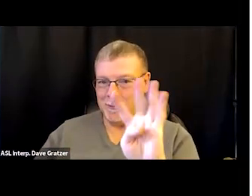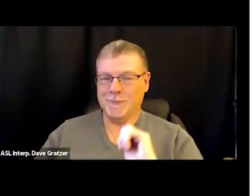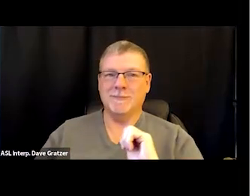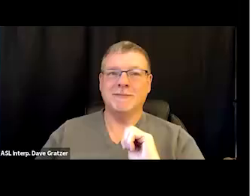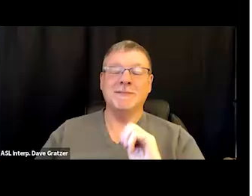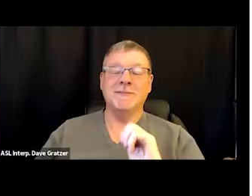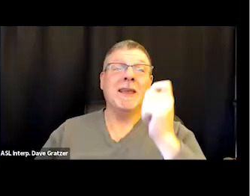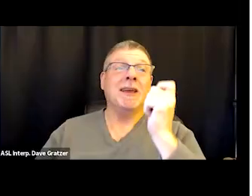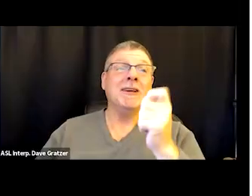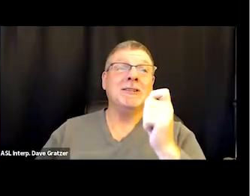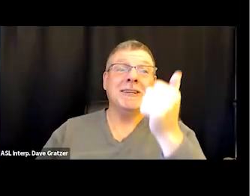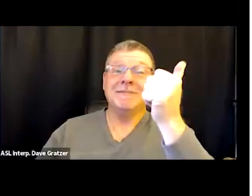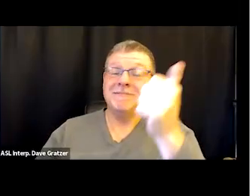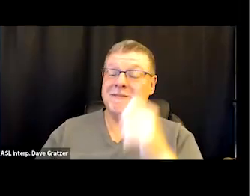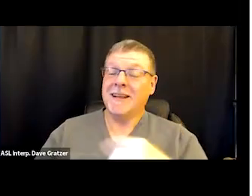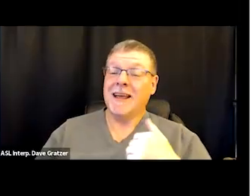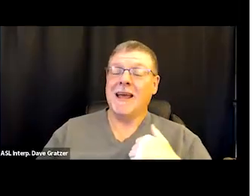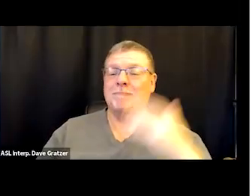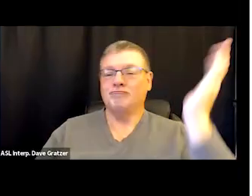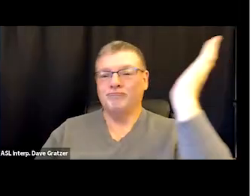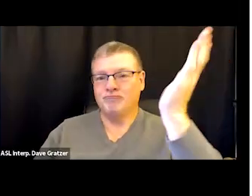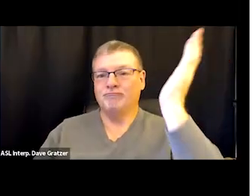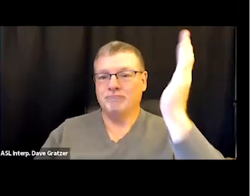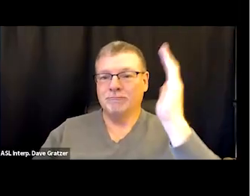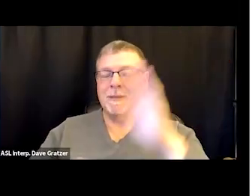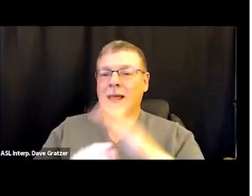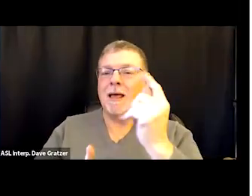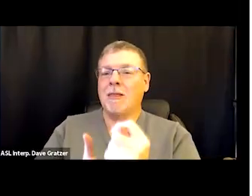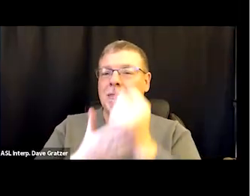Judge Hirsch has lectured extensively on therapeutic justice,